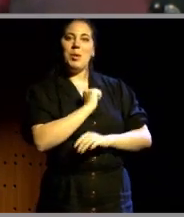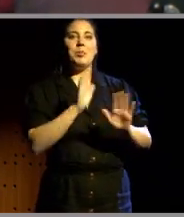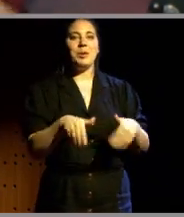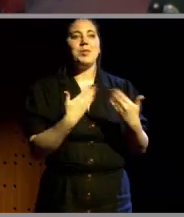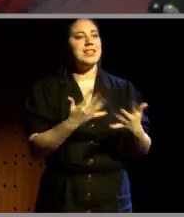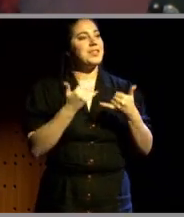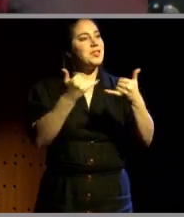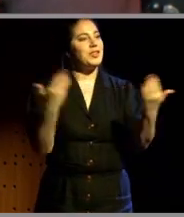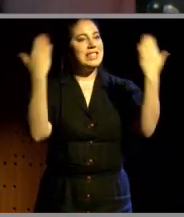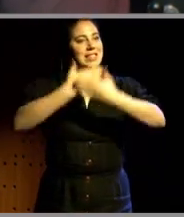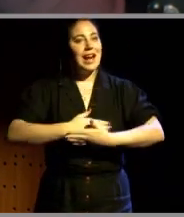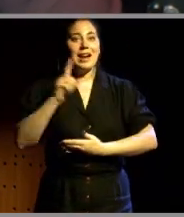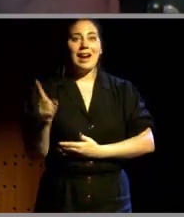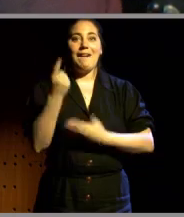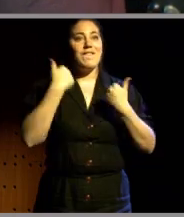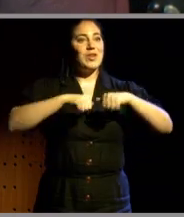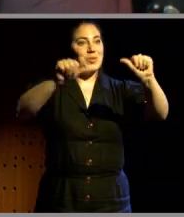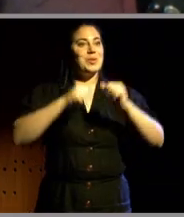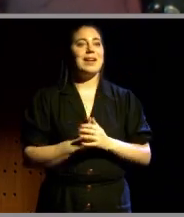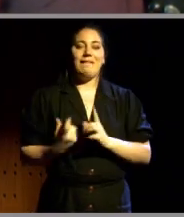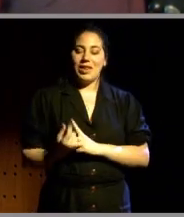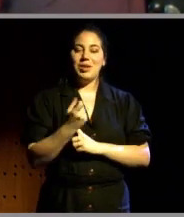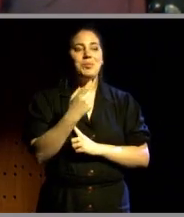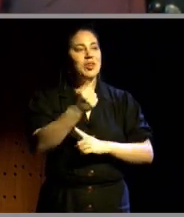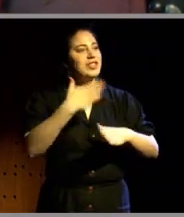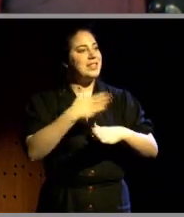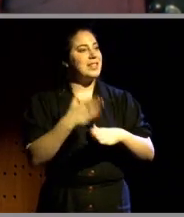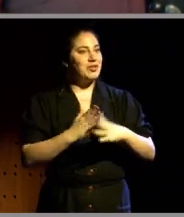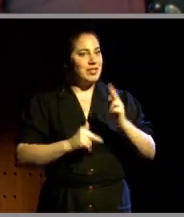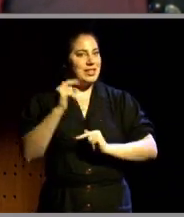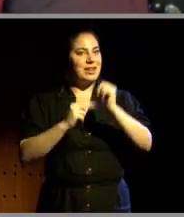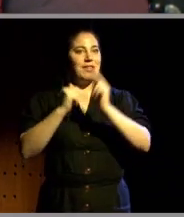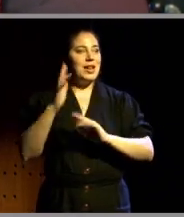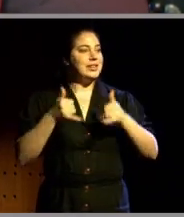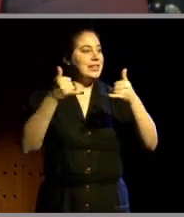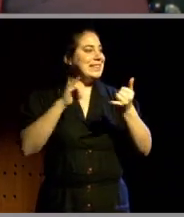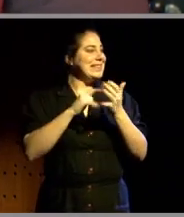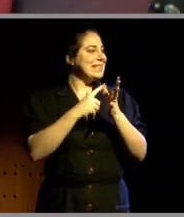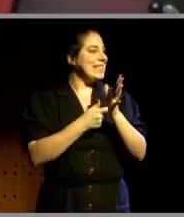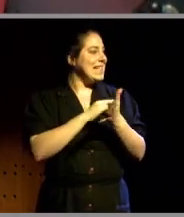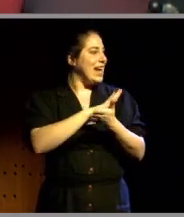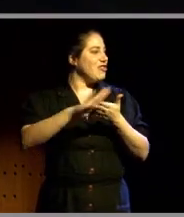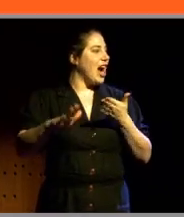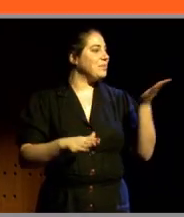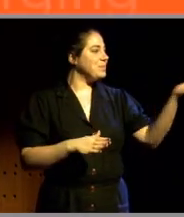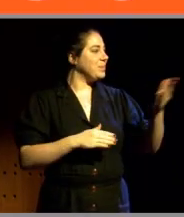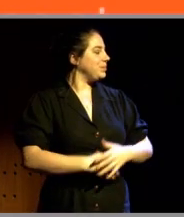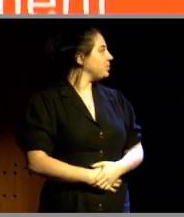And our first winner for the Emerging Career Development Award is Sarah Prestwidge. It is Creative Australia's honour